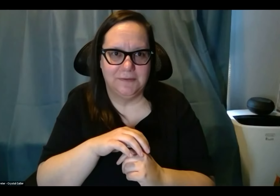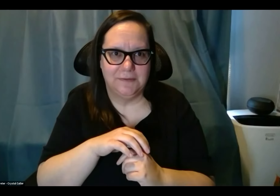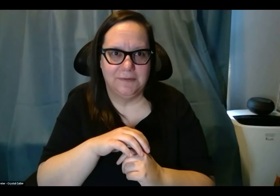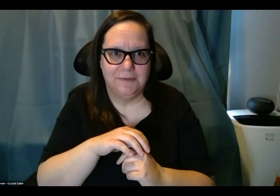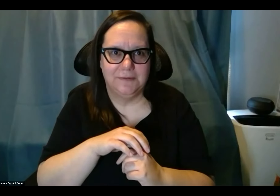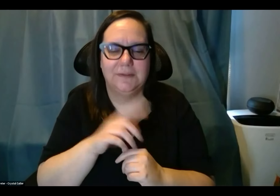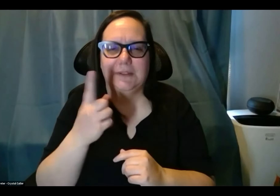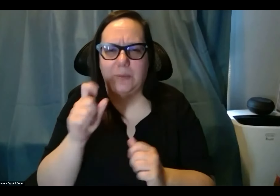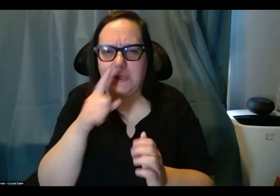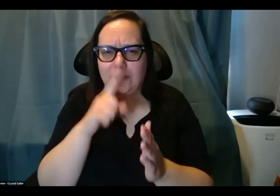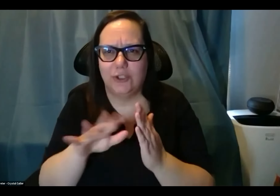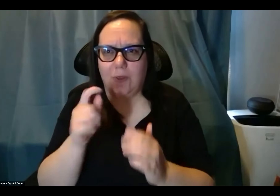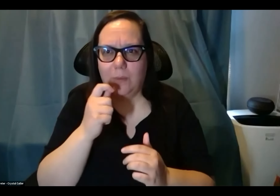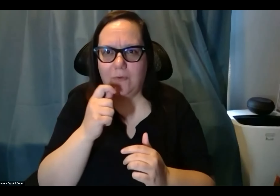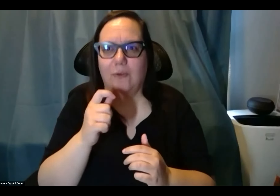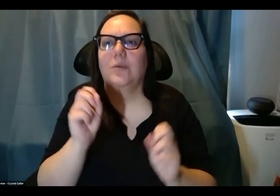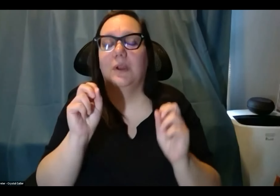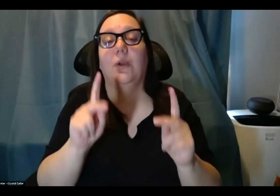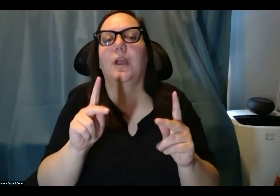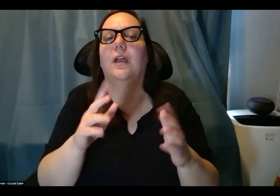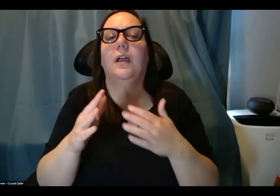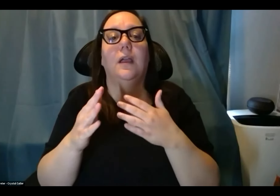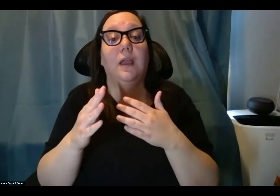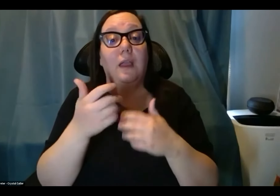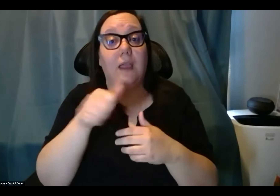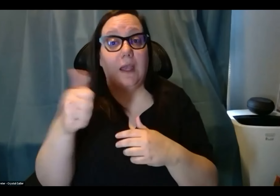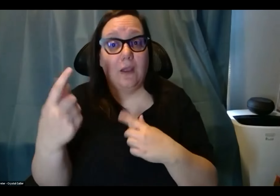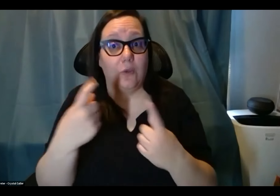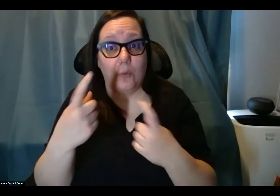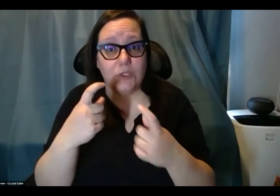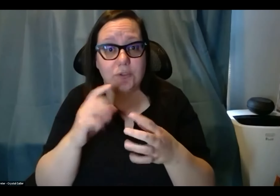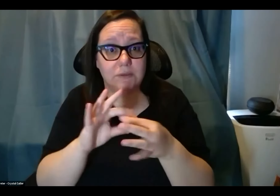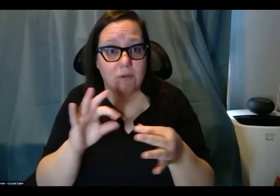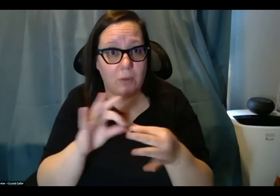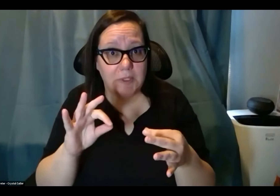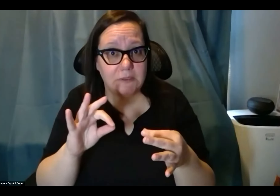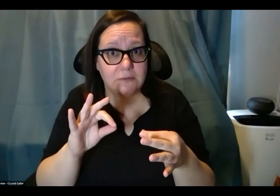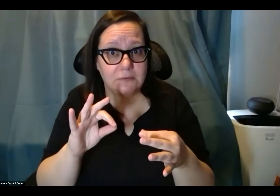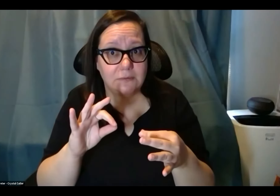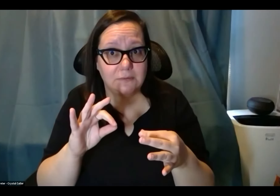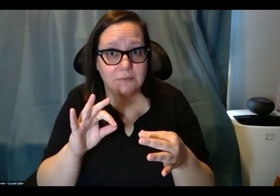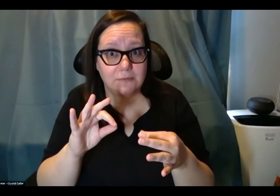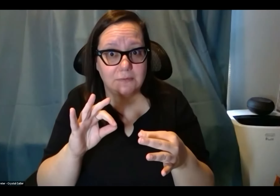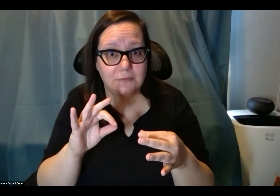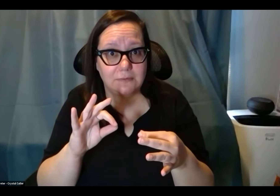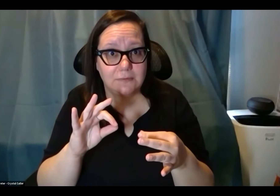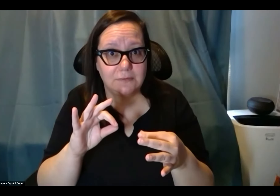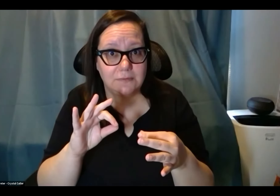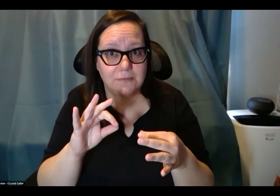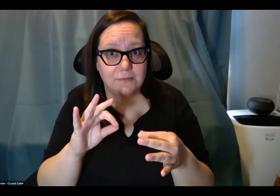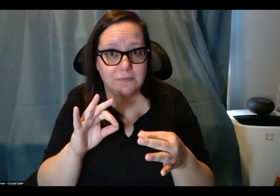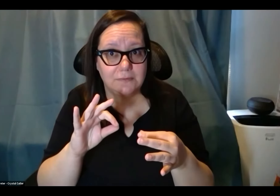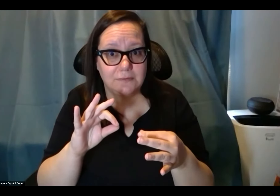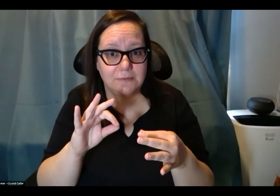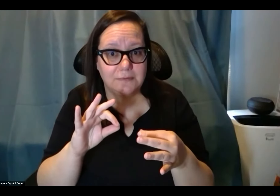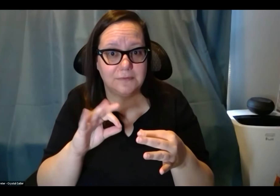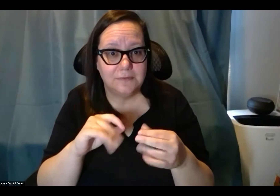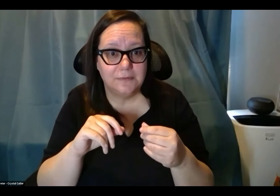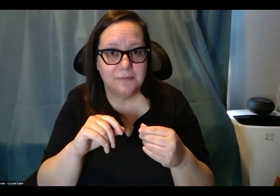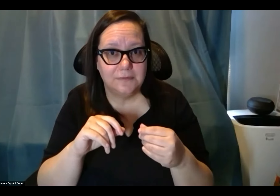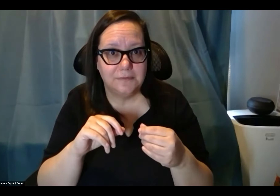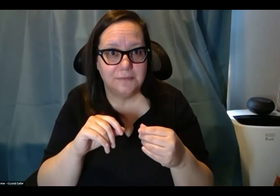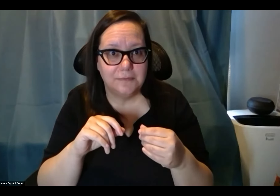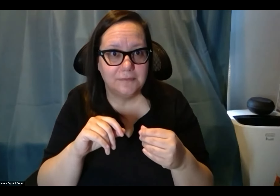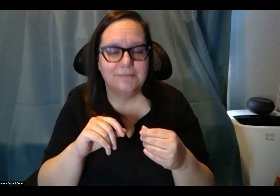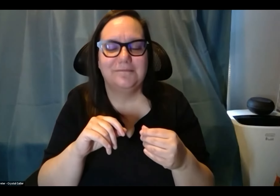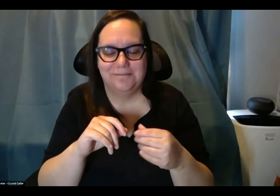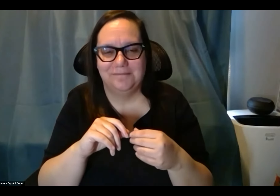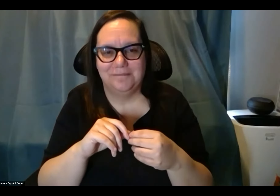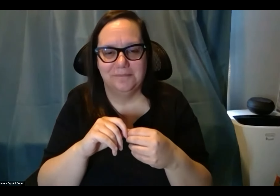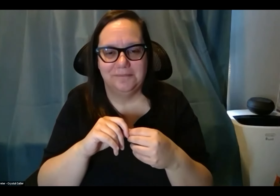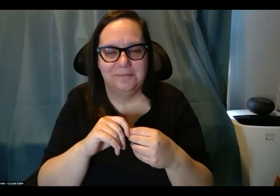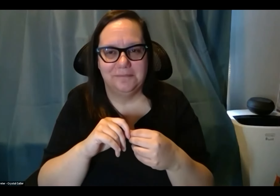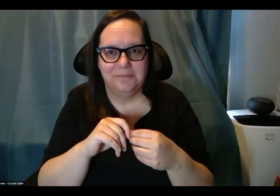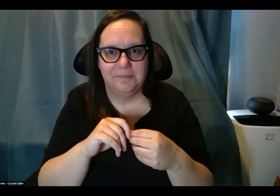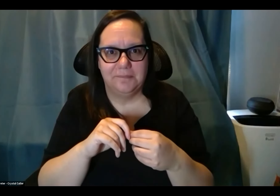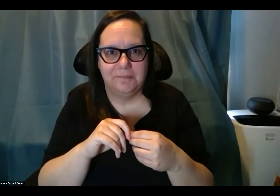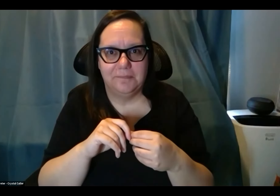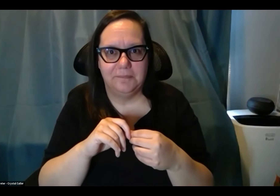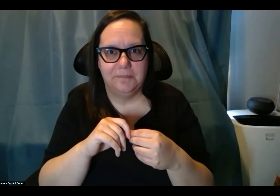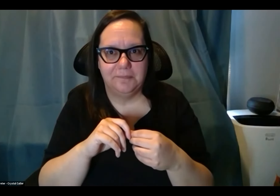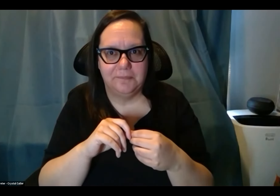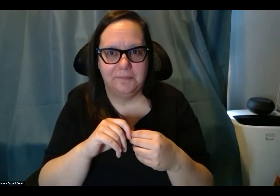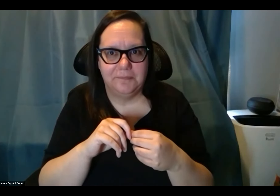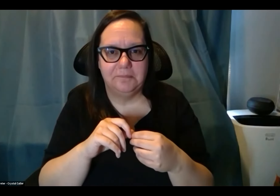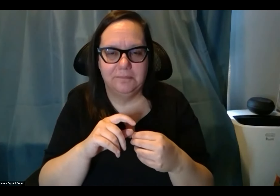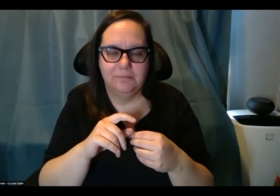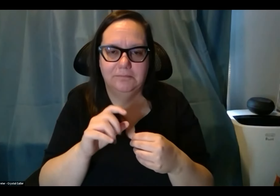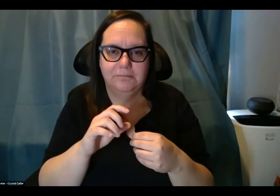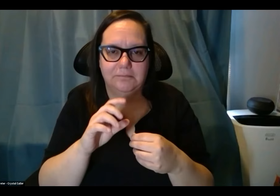Justin: Any other question. (Many >> Message.